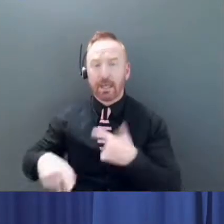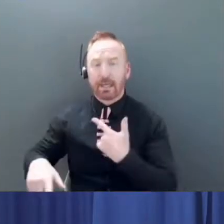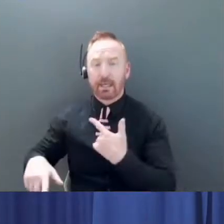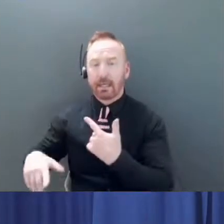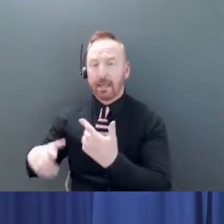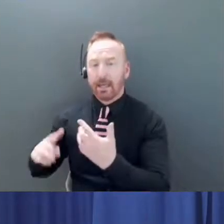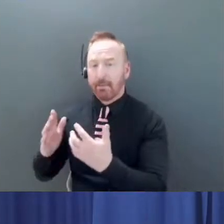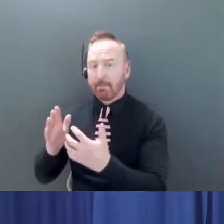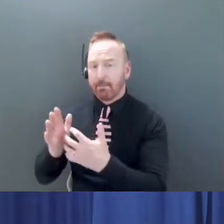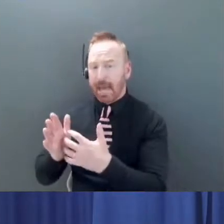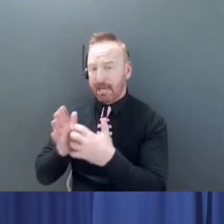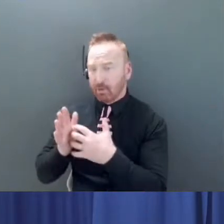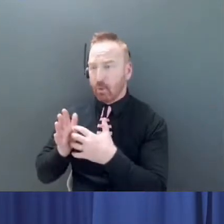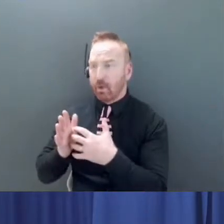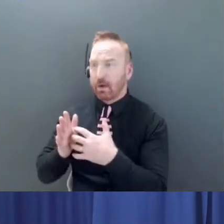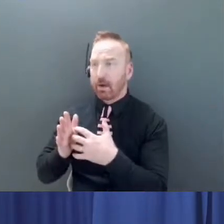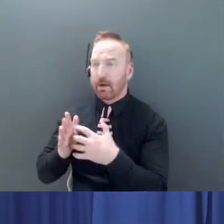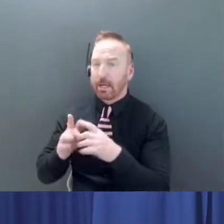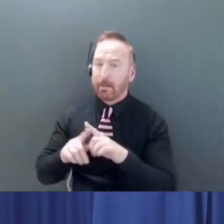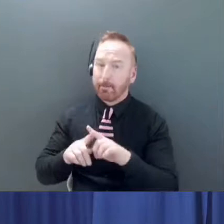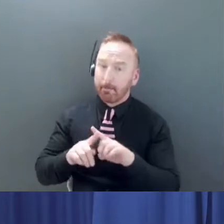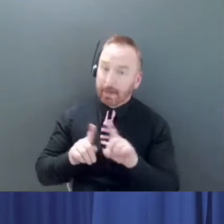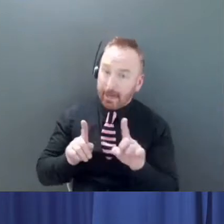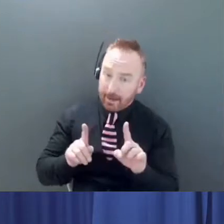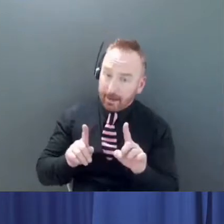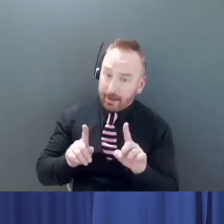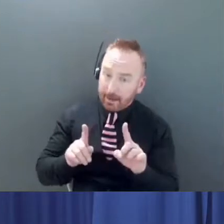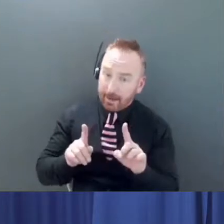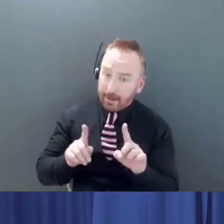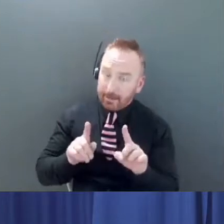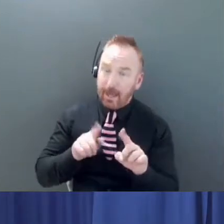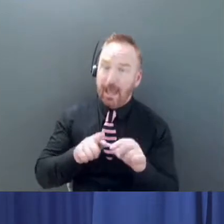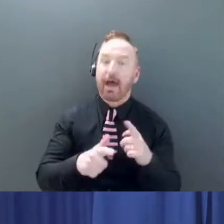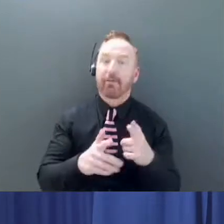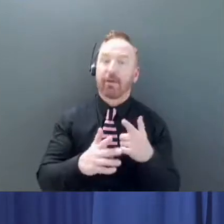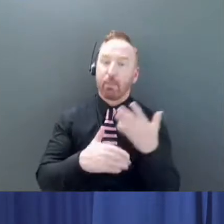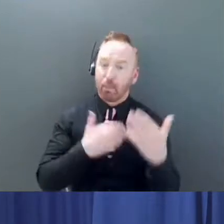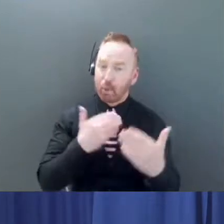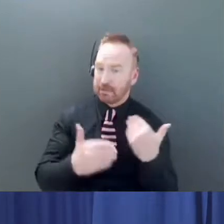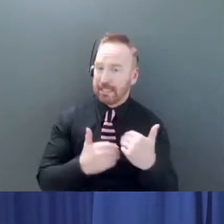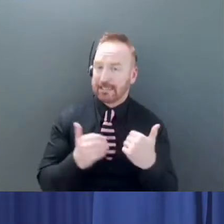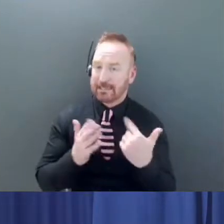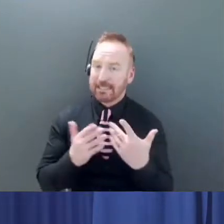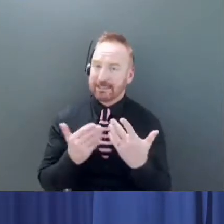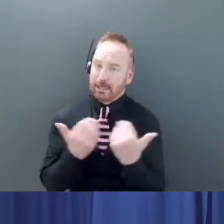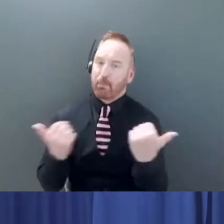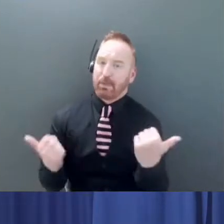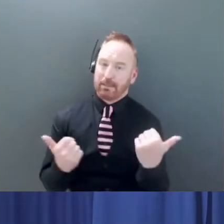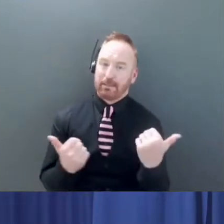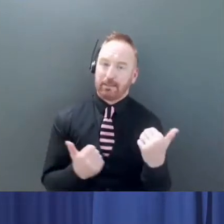from kind of a mandatory with exemption process to simply a